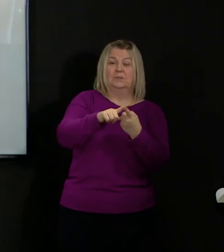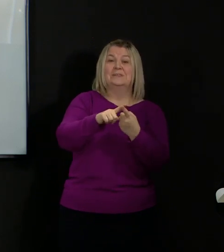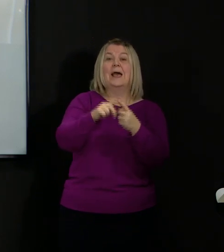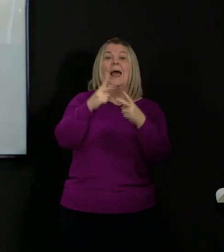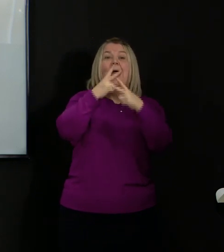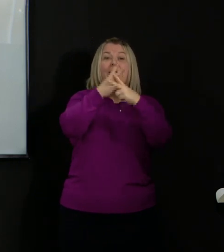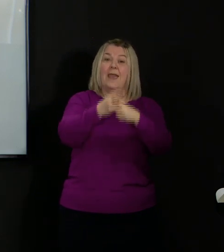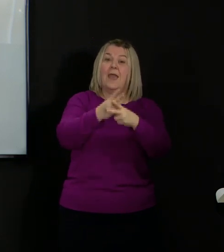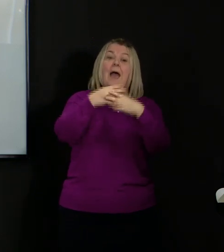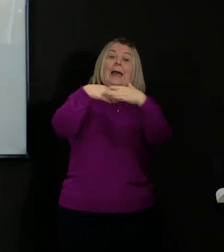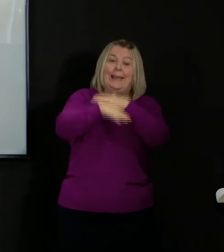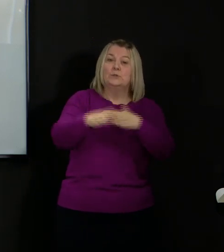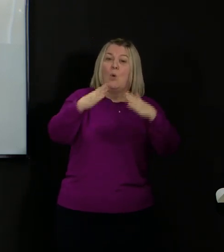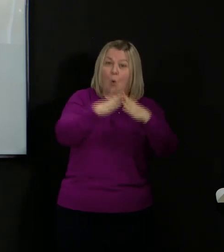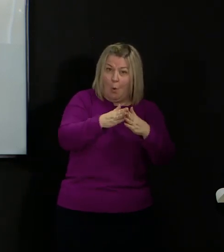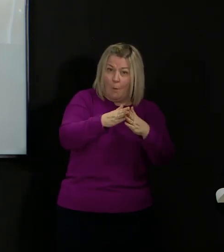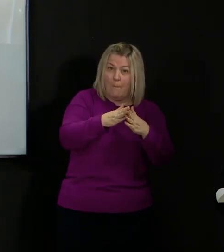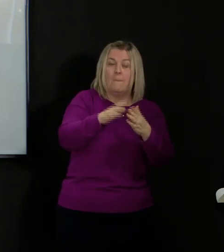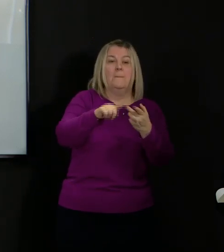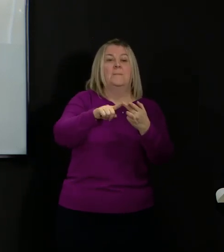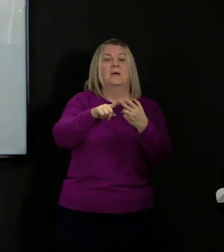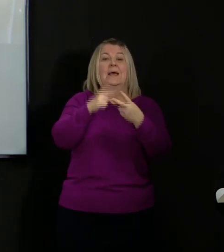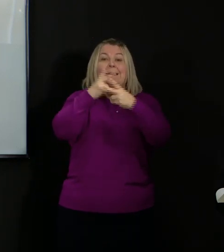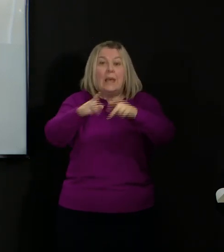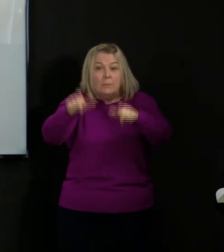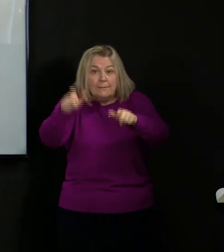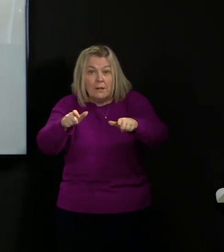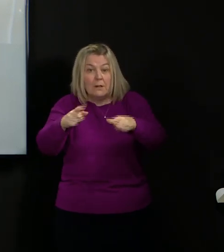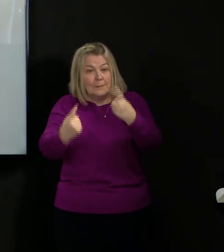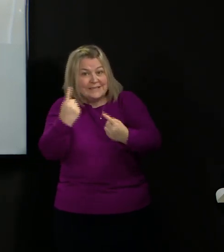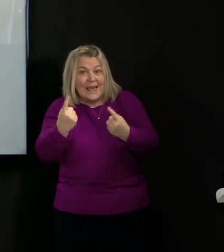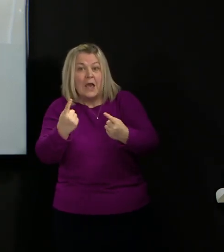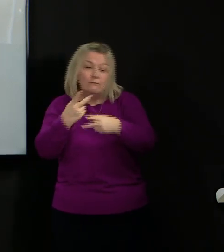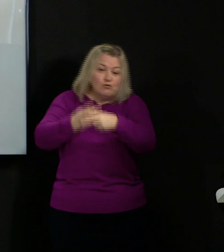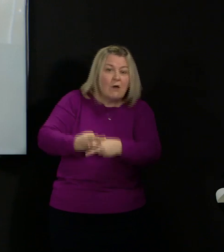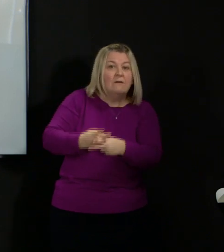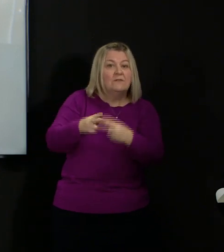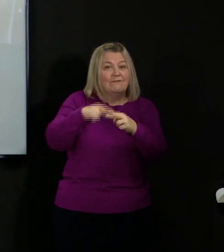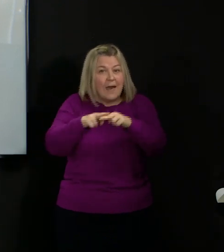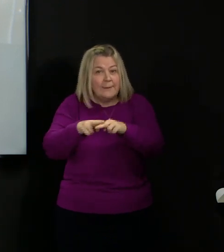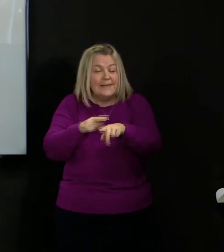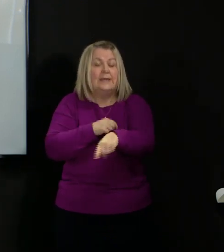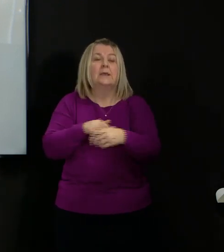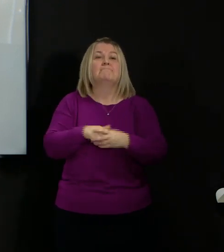carers, personal assistance individuals who, will be able, with that clinical guidance,